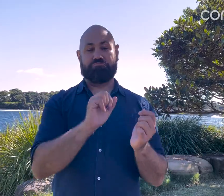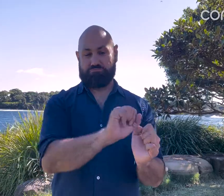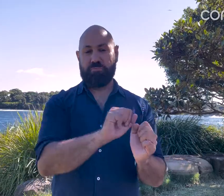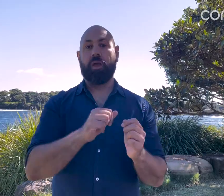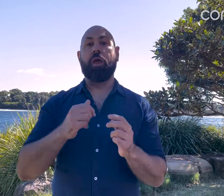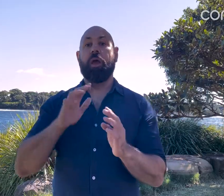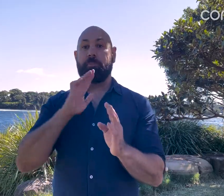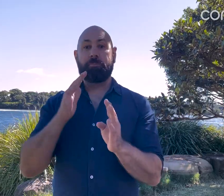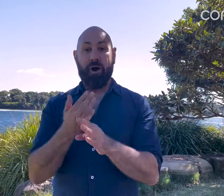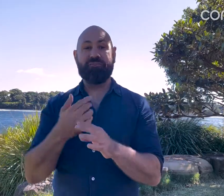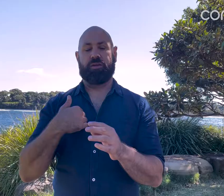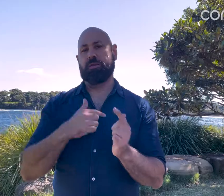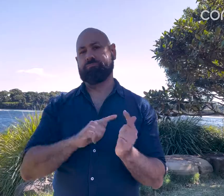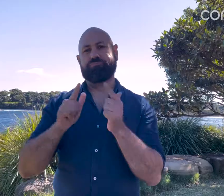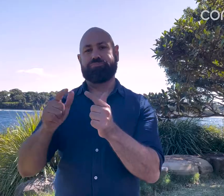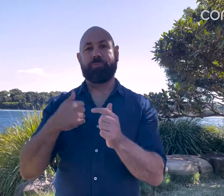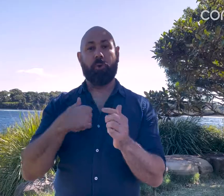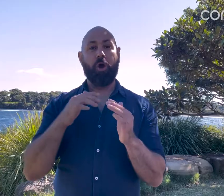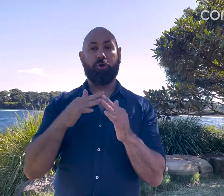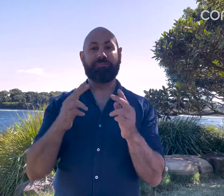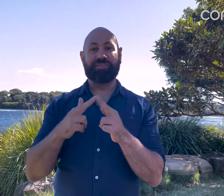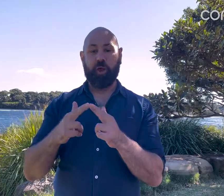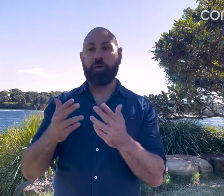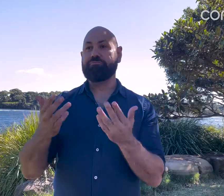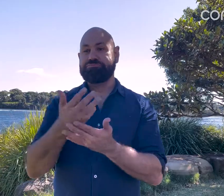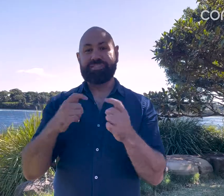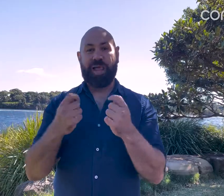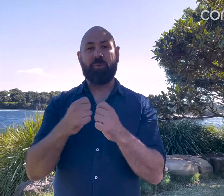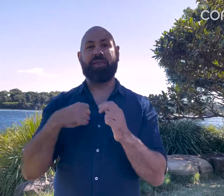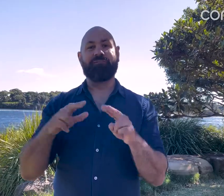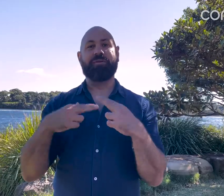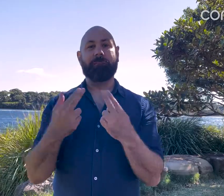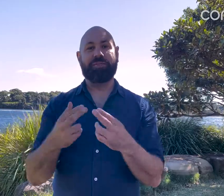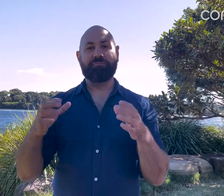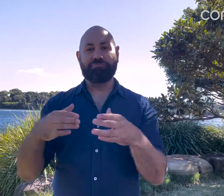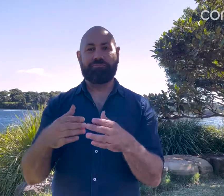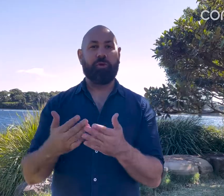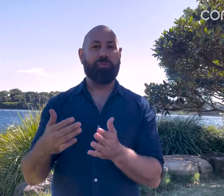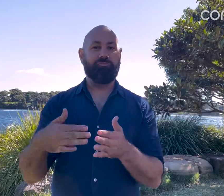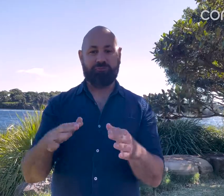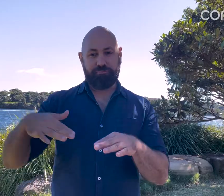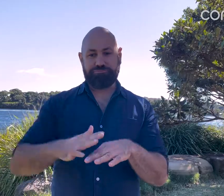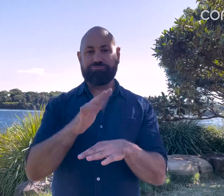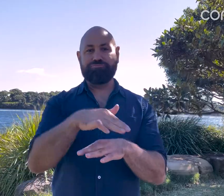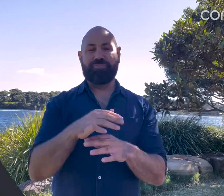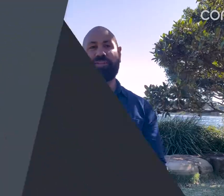In my own world, I visit my family in my home town and celebrate with them by the river there.